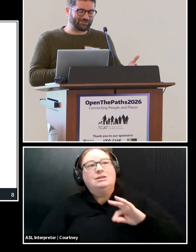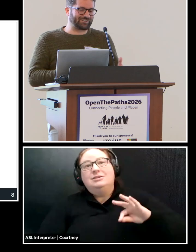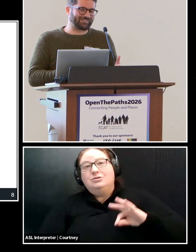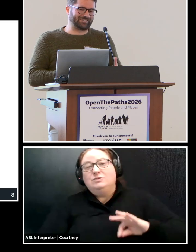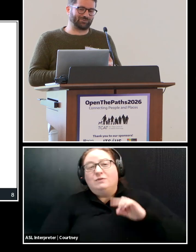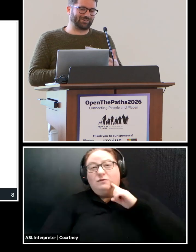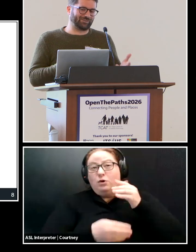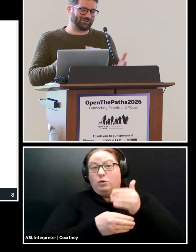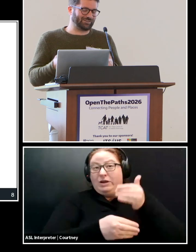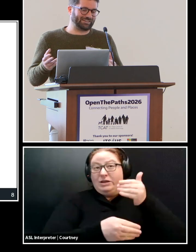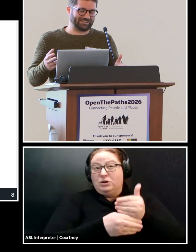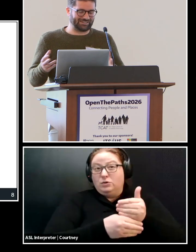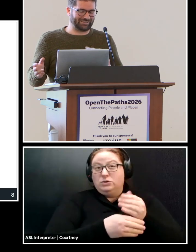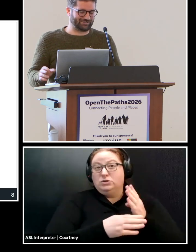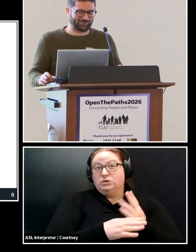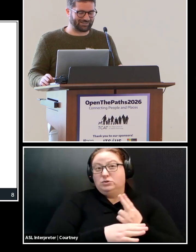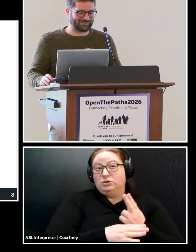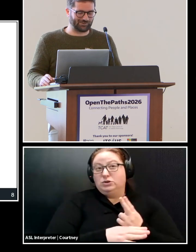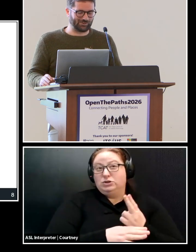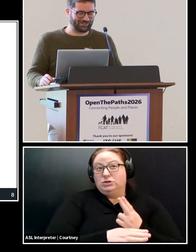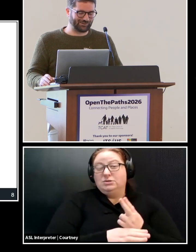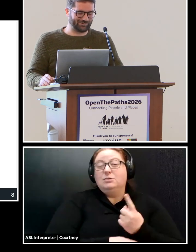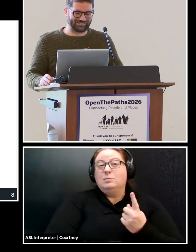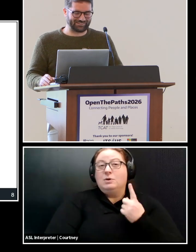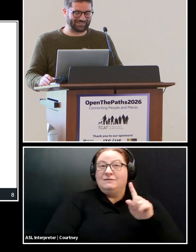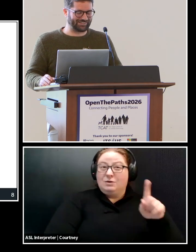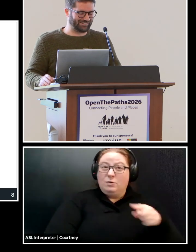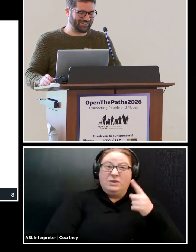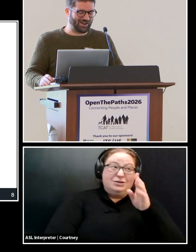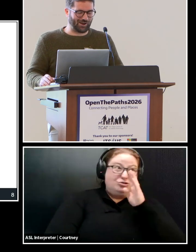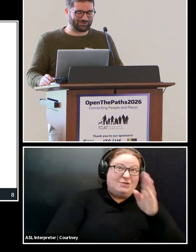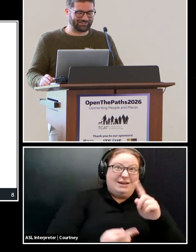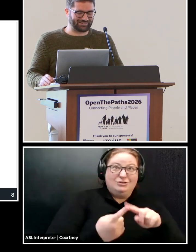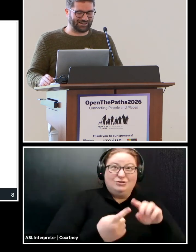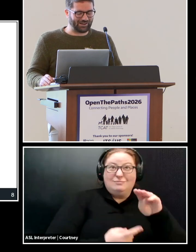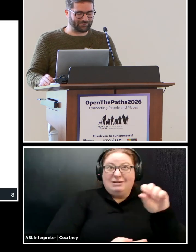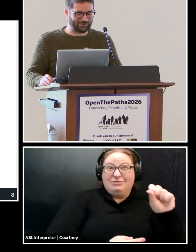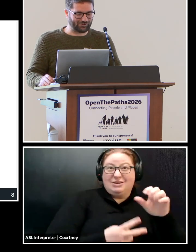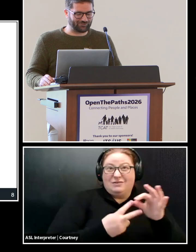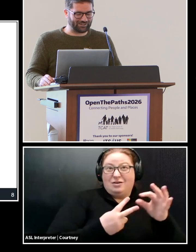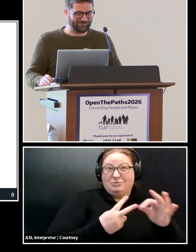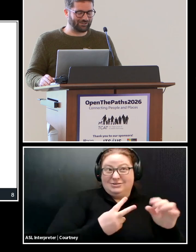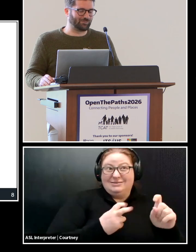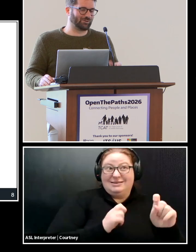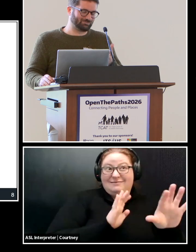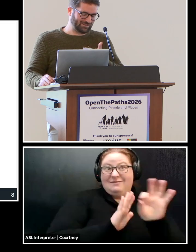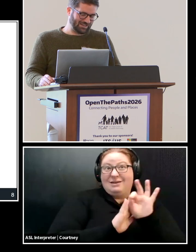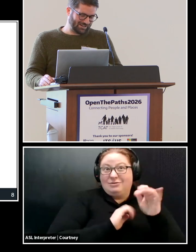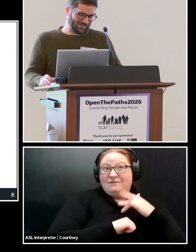users. It's one of the only uh direct to Windows uh options that I was able to find available.